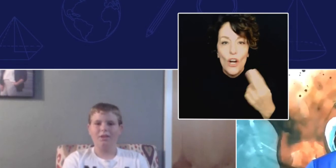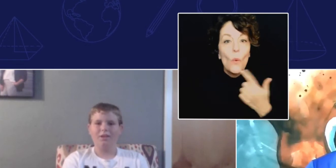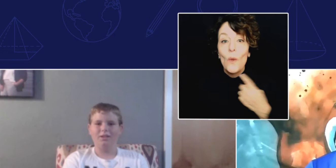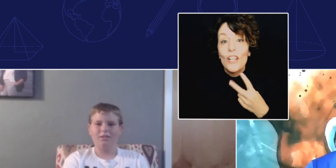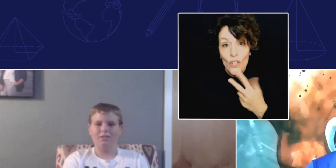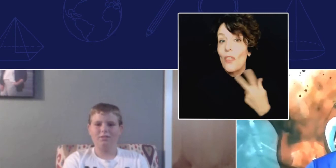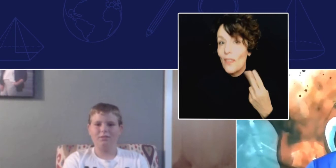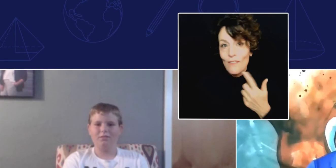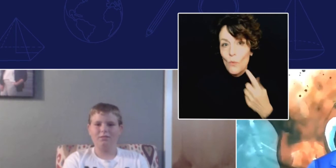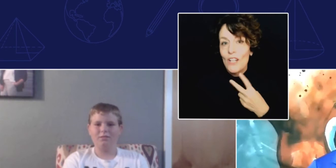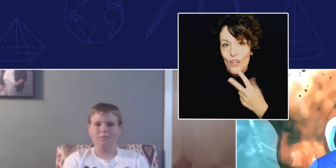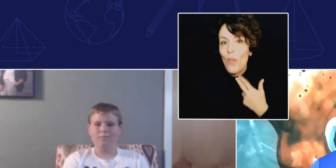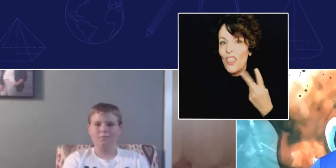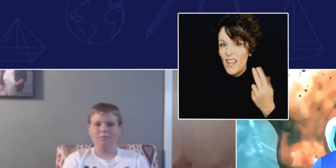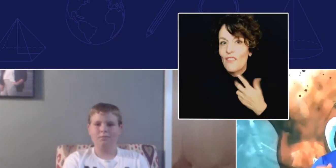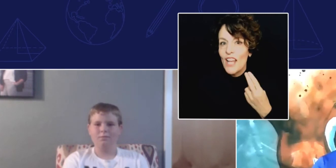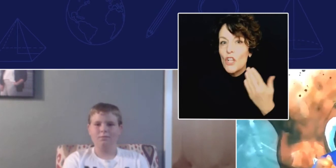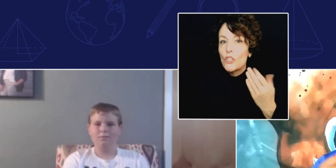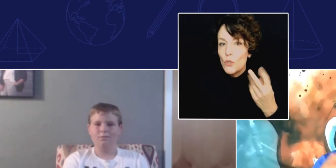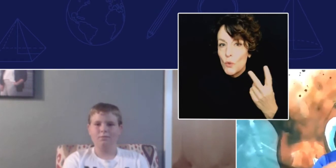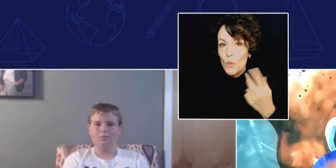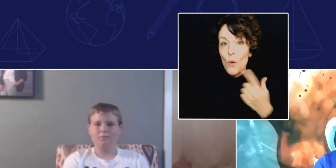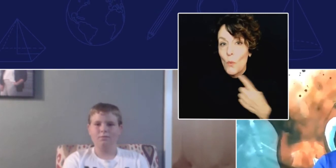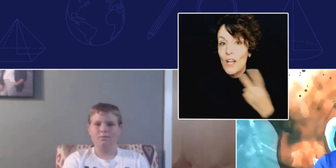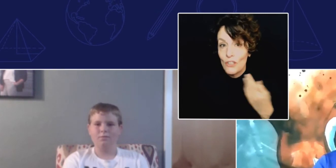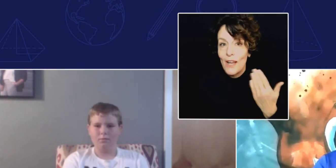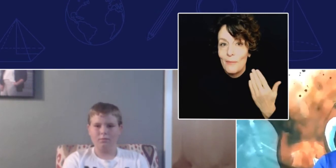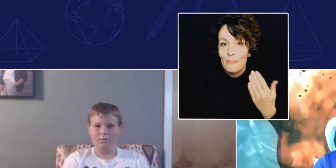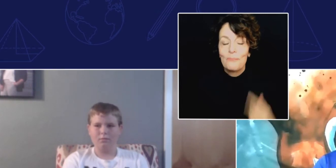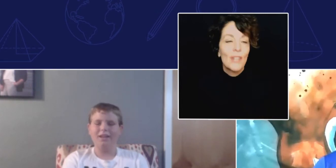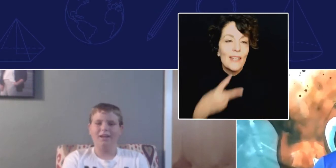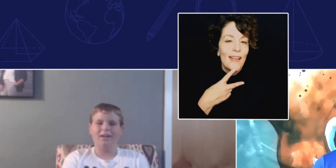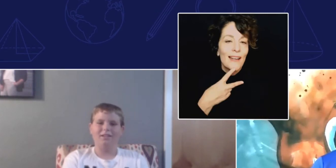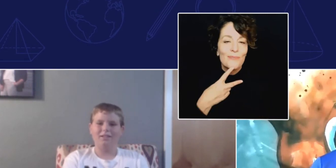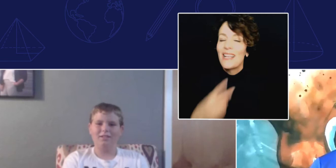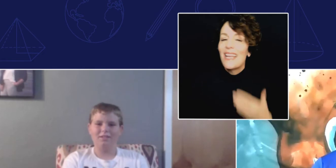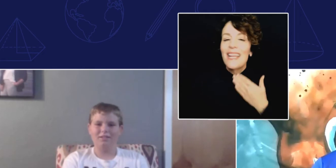And it's not like arc welding, so when you think of welding, you think of, like, torch welding, right? [HENRY:] Yeah.